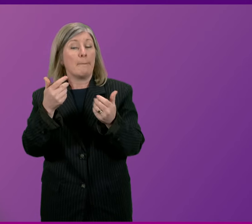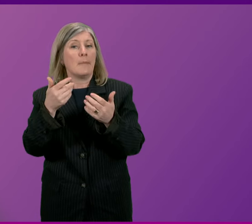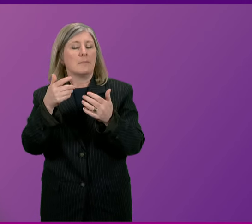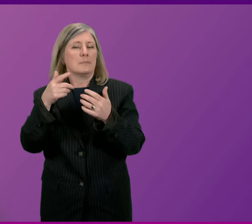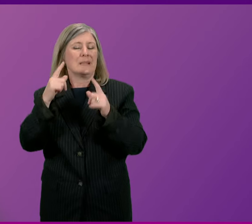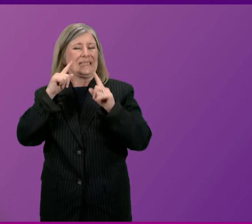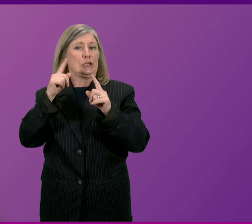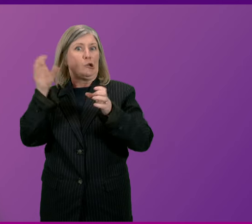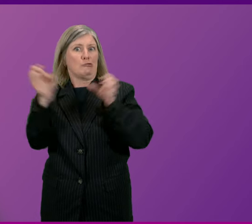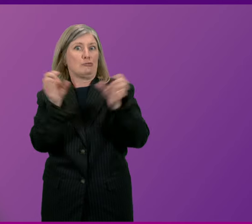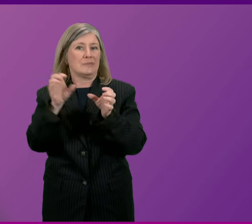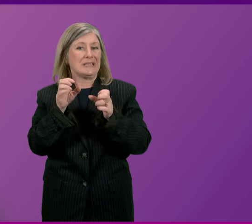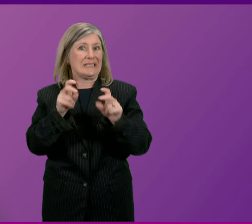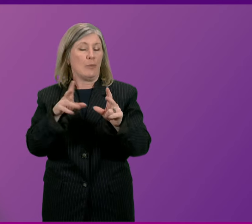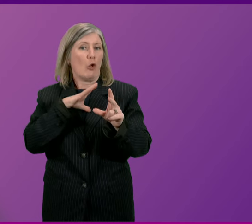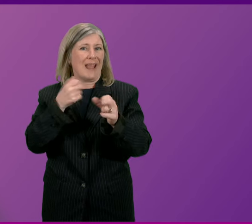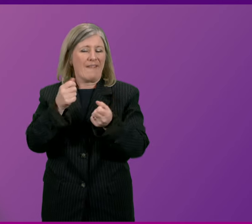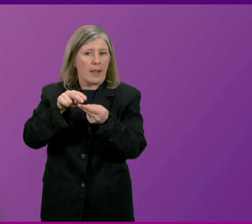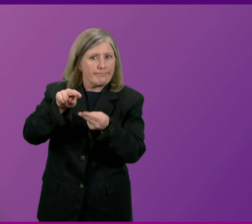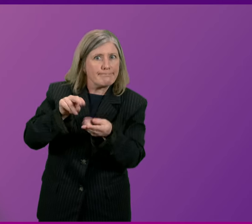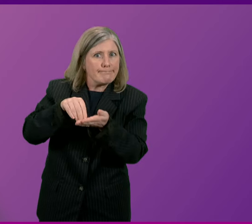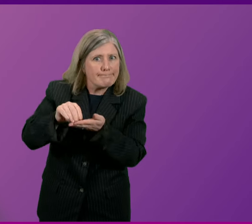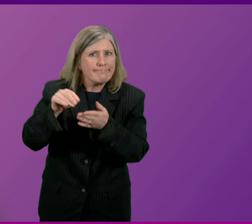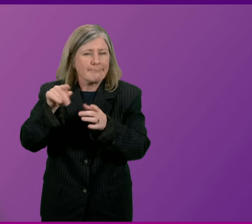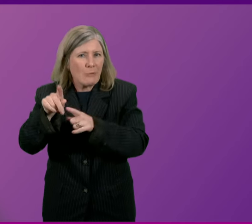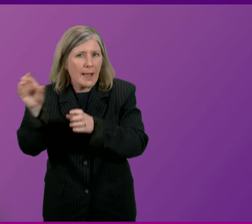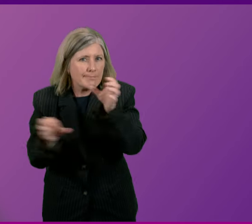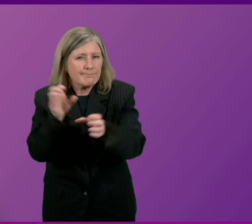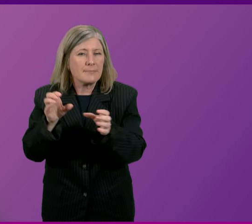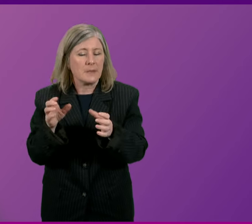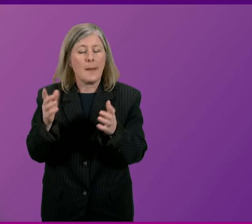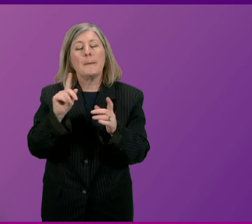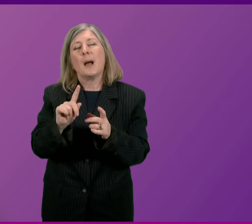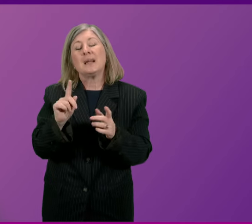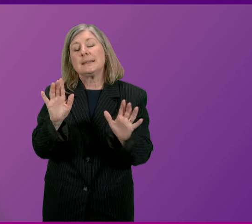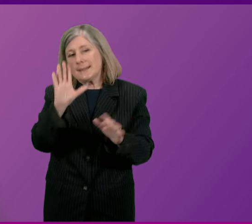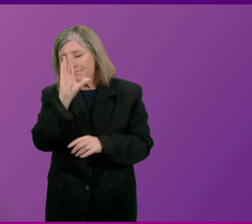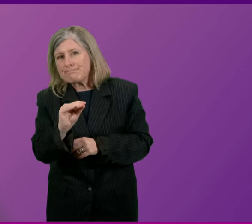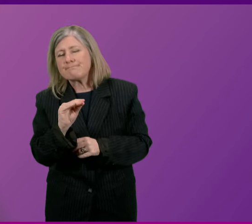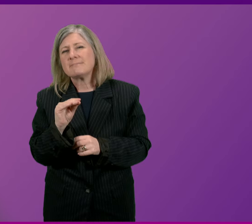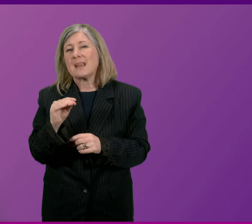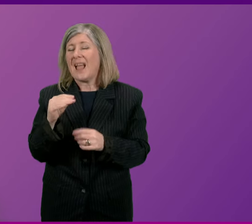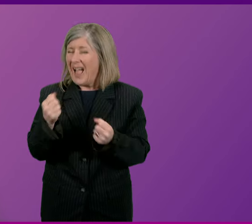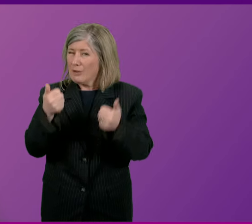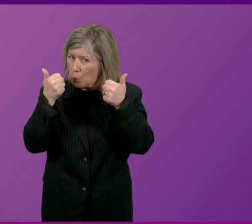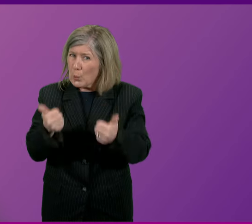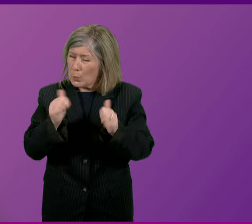so there is a serious point to be made. I add that there is much good provision in the Highlands,